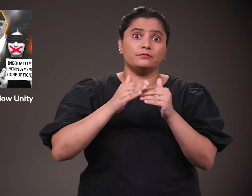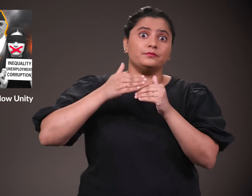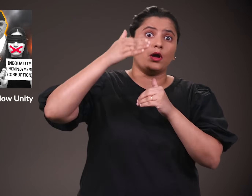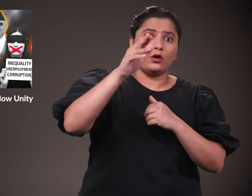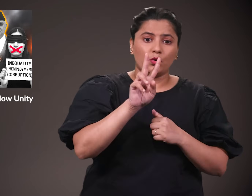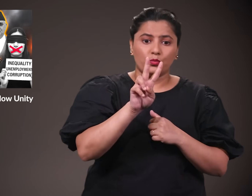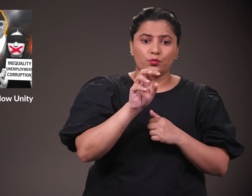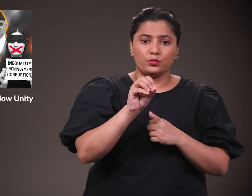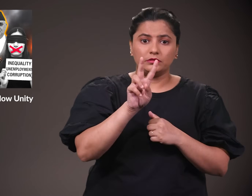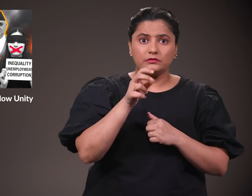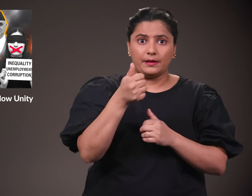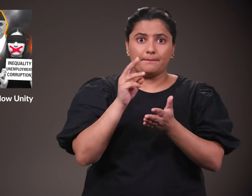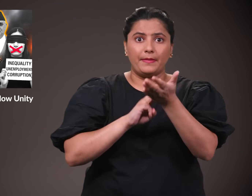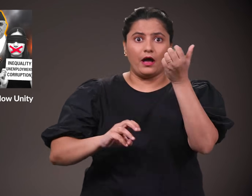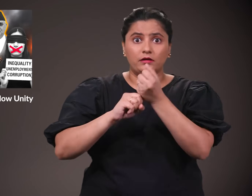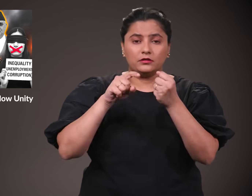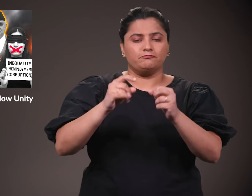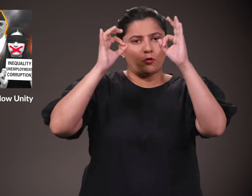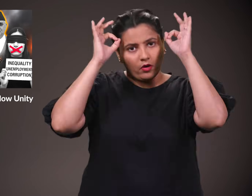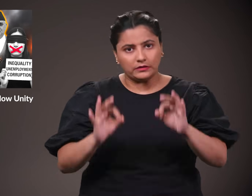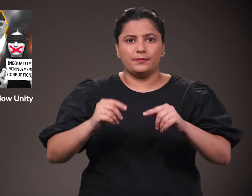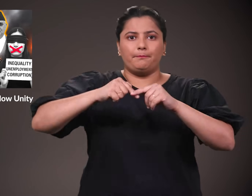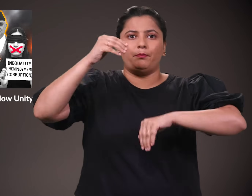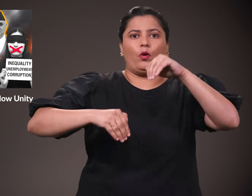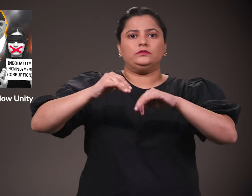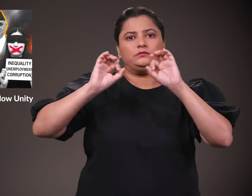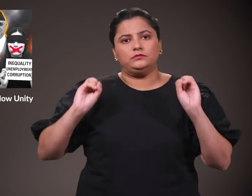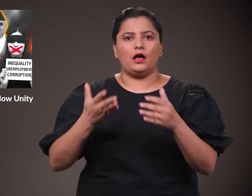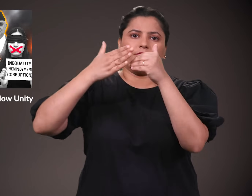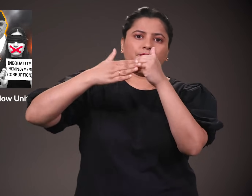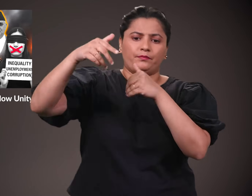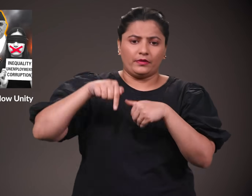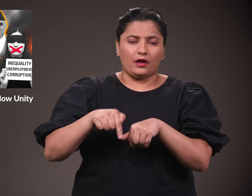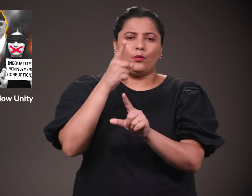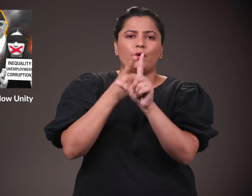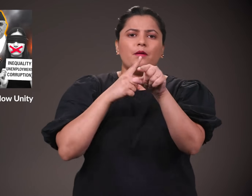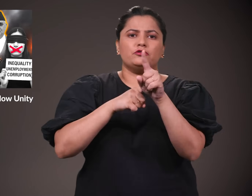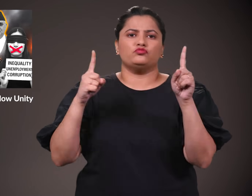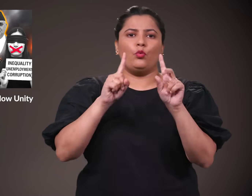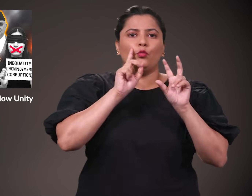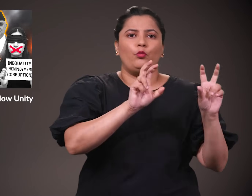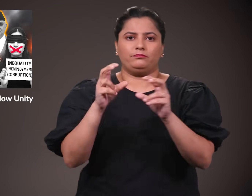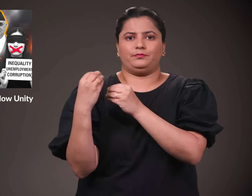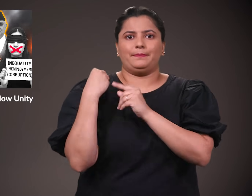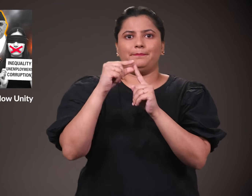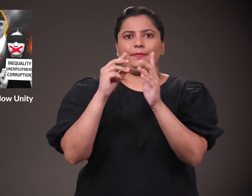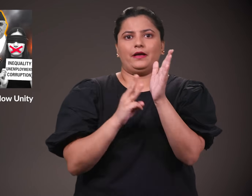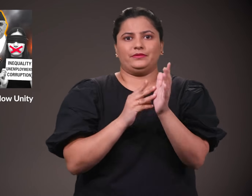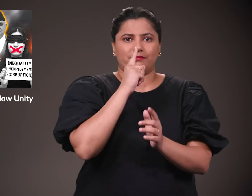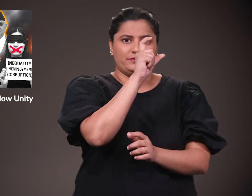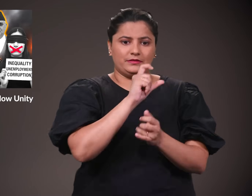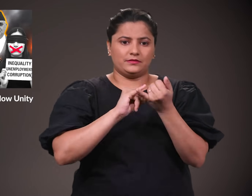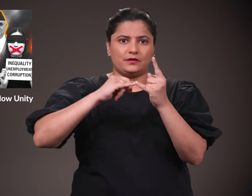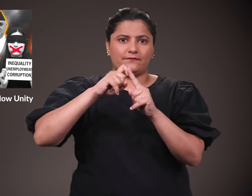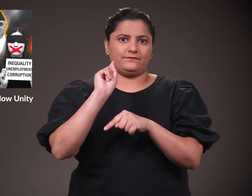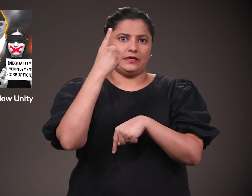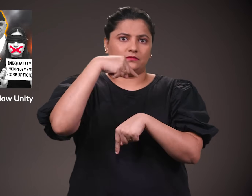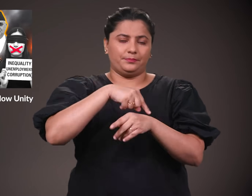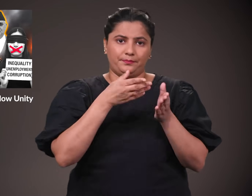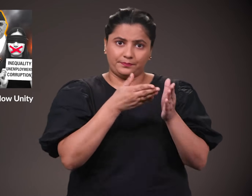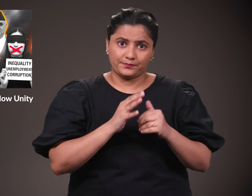Elections are scheduled for March 2026. Karki had been appointed as Prime Minister till then.